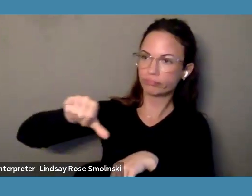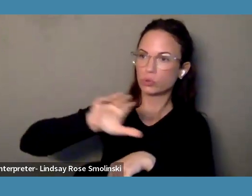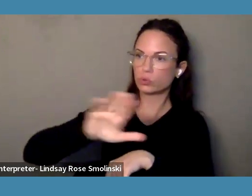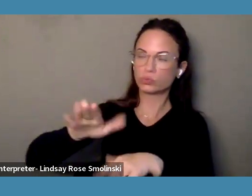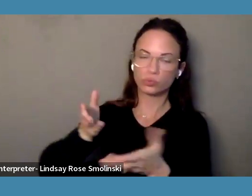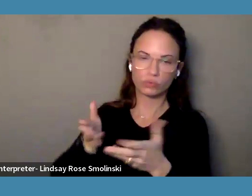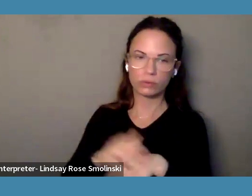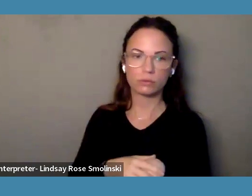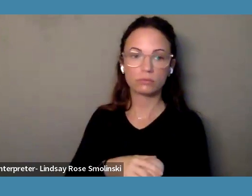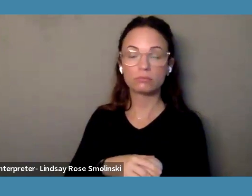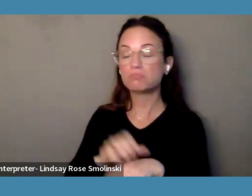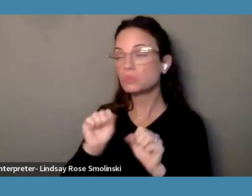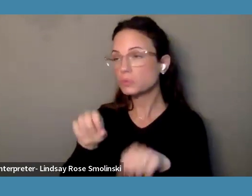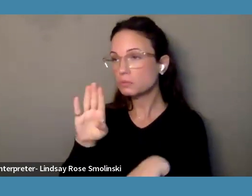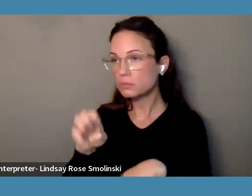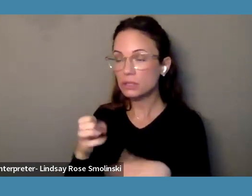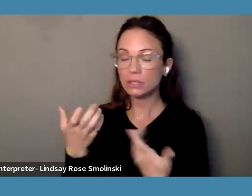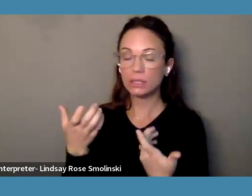So that could also be a managed care plan.